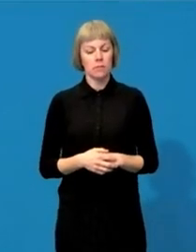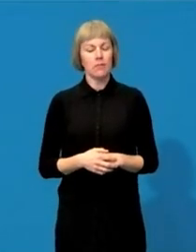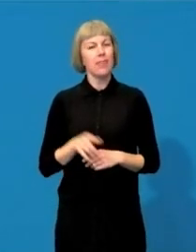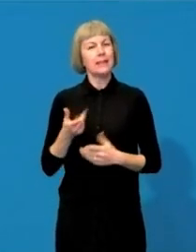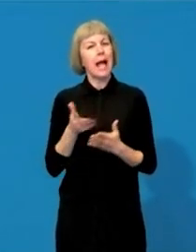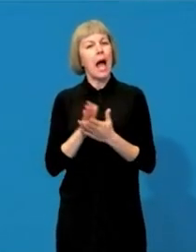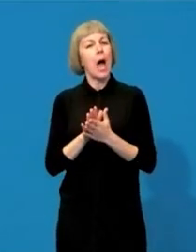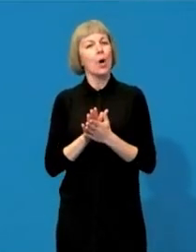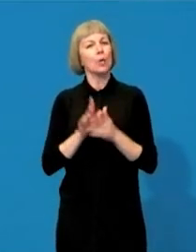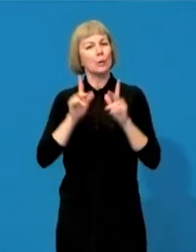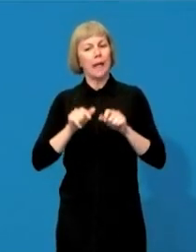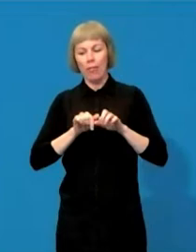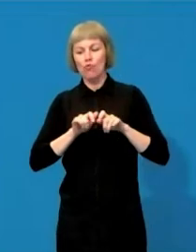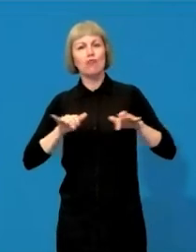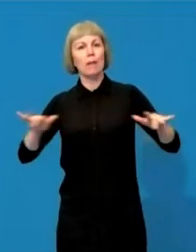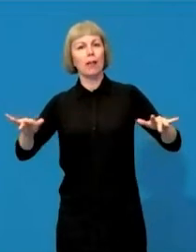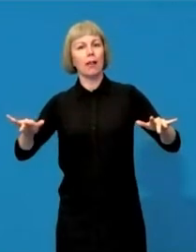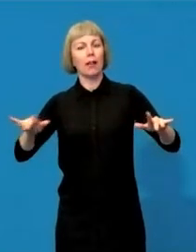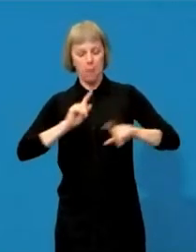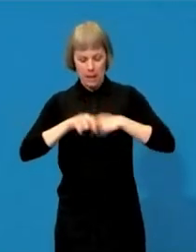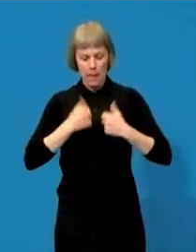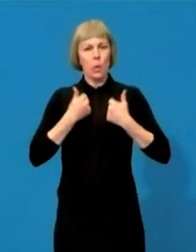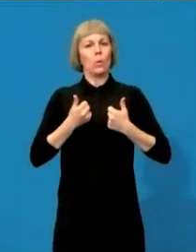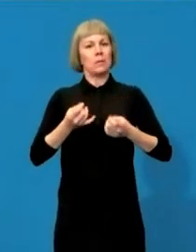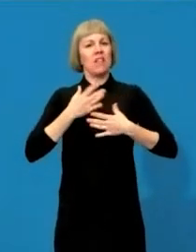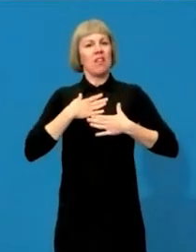And make that community strong.